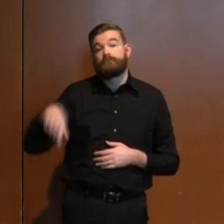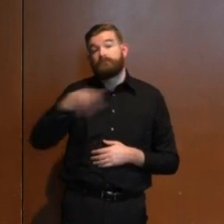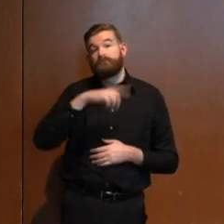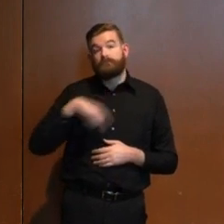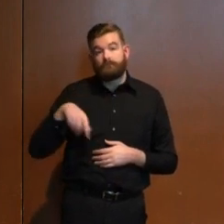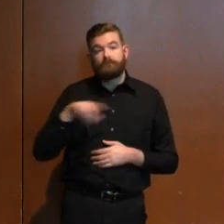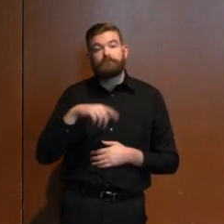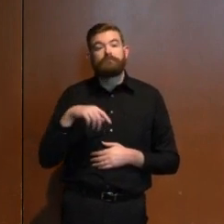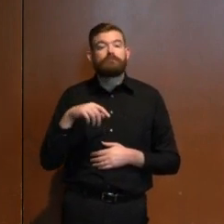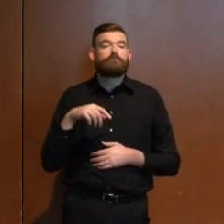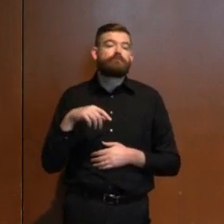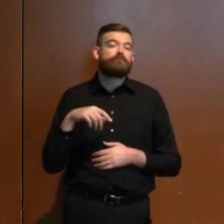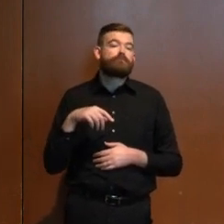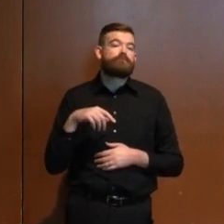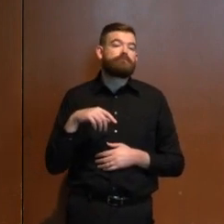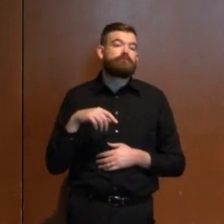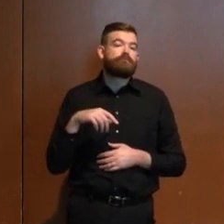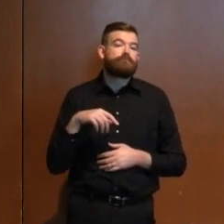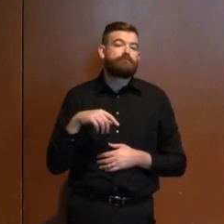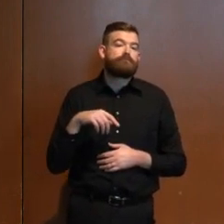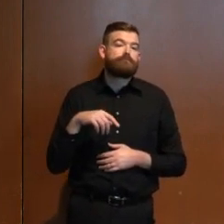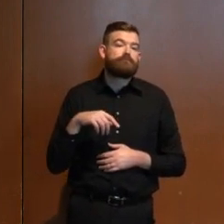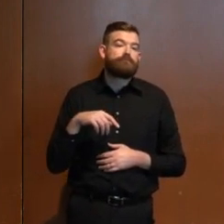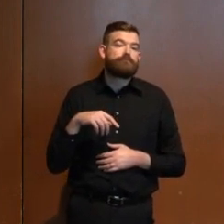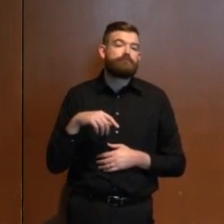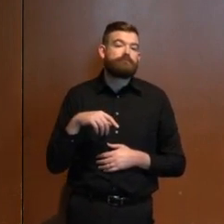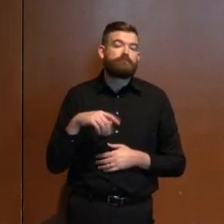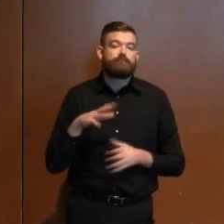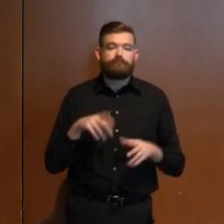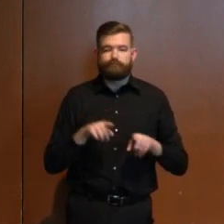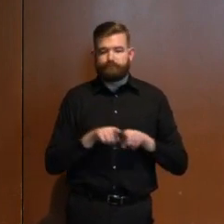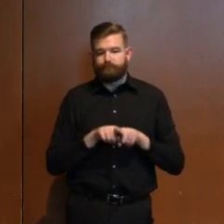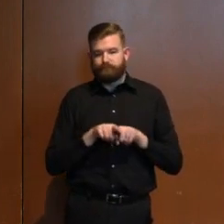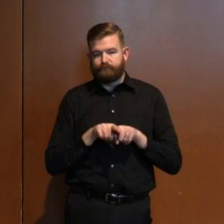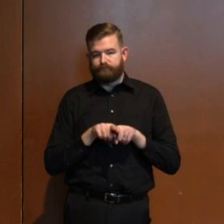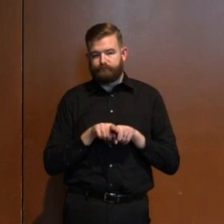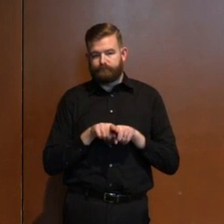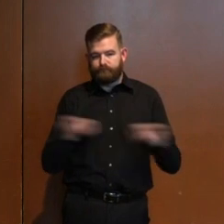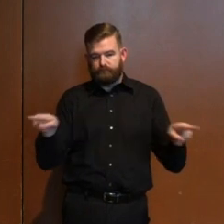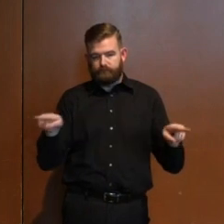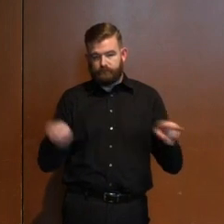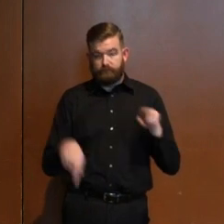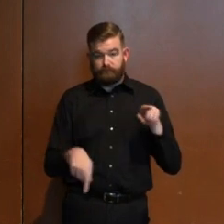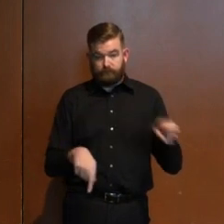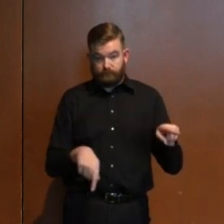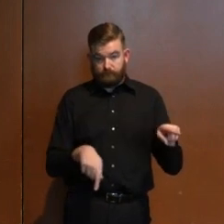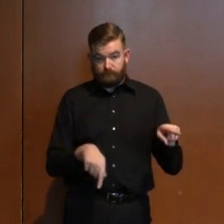ONE BIG IMPORTANT EXCEPTION AND MY HEALTH CARE EXPERTS WILL CORRECT ME IF I'M WRONG ABOUT